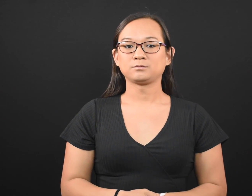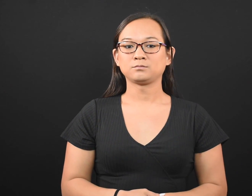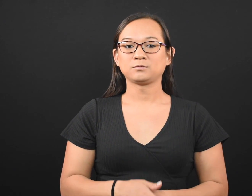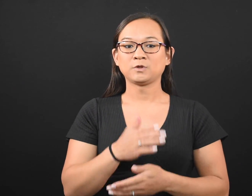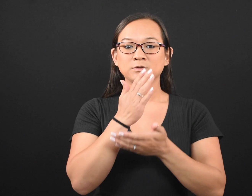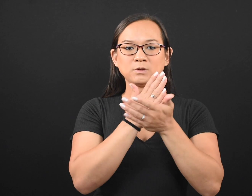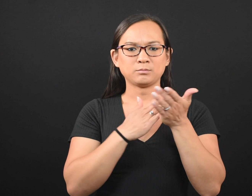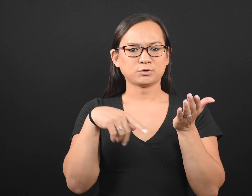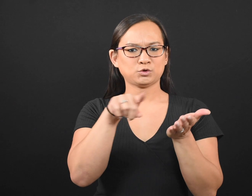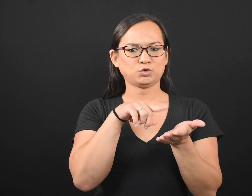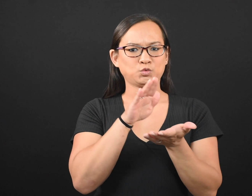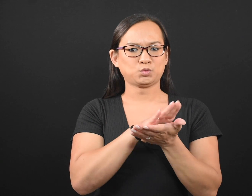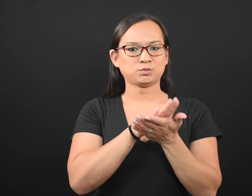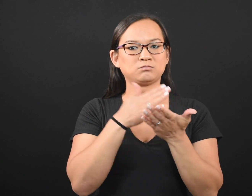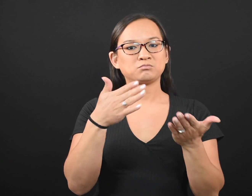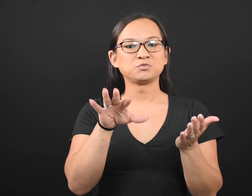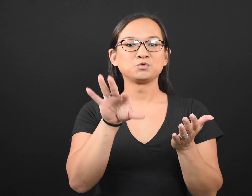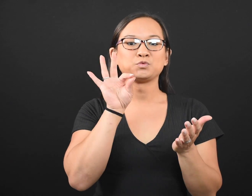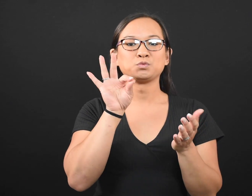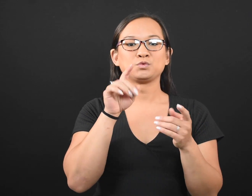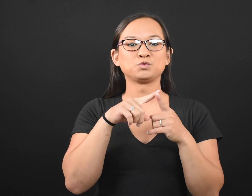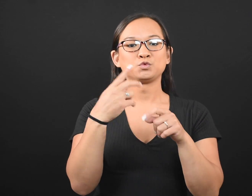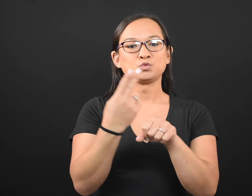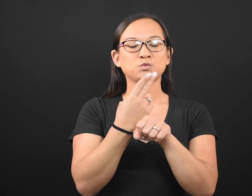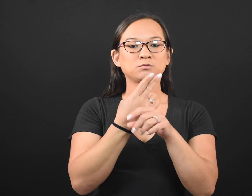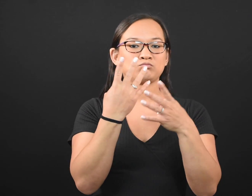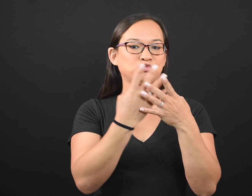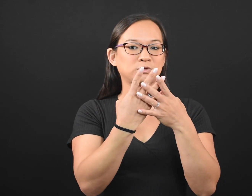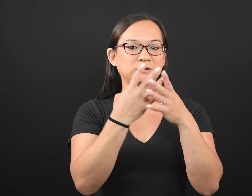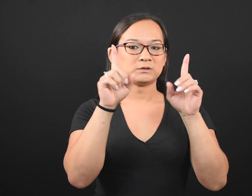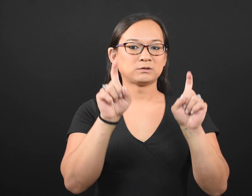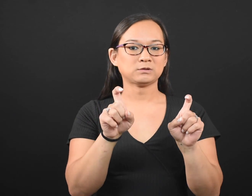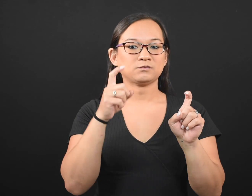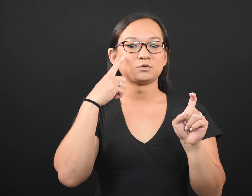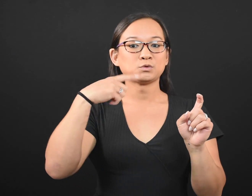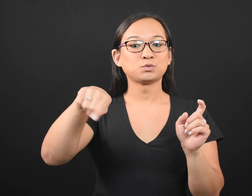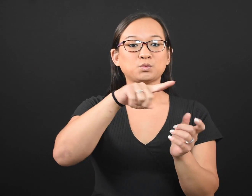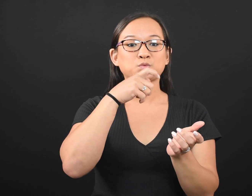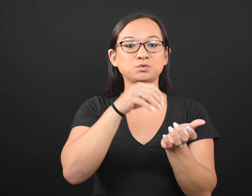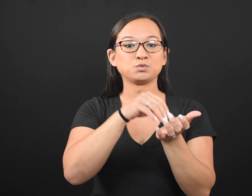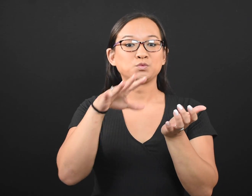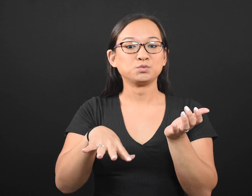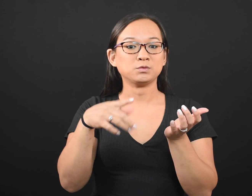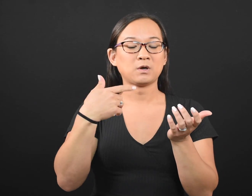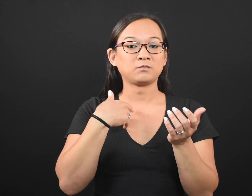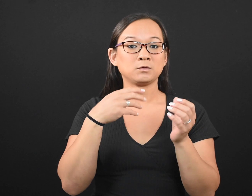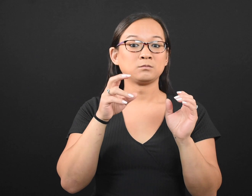Some schools may choose to use screening testing of students as a way to find asymptomatic cases